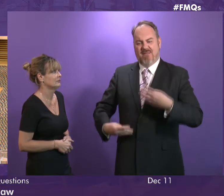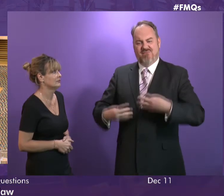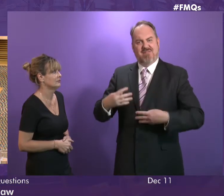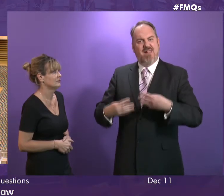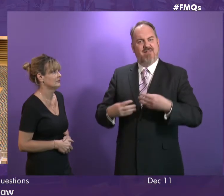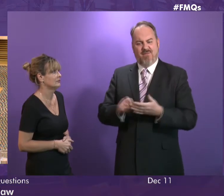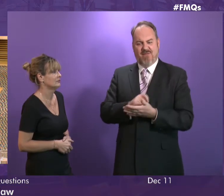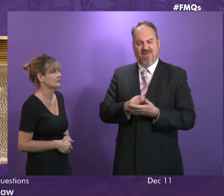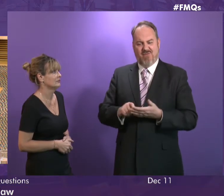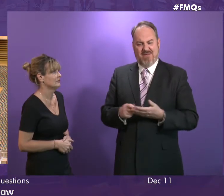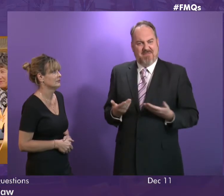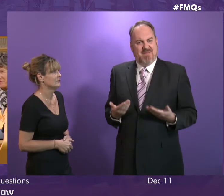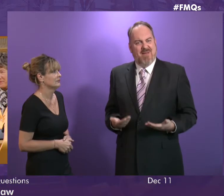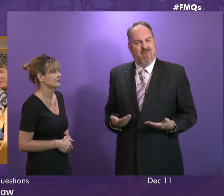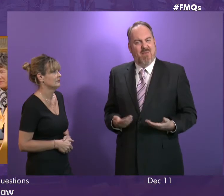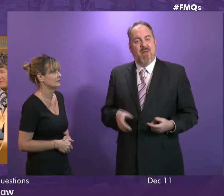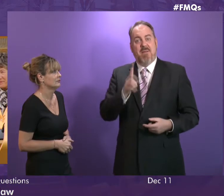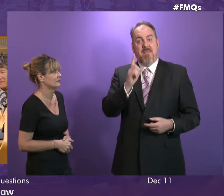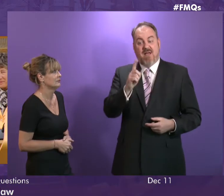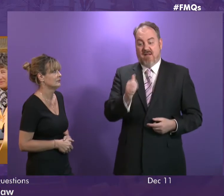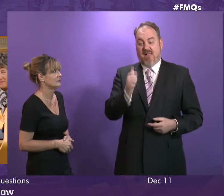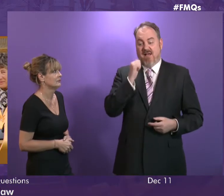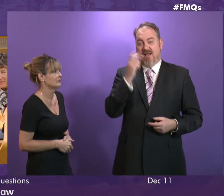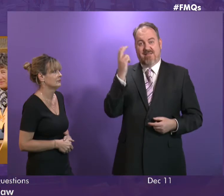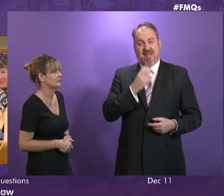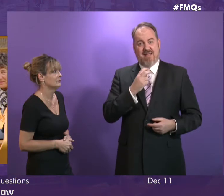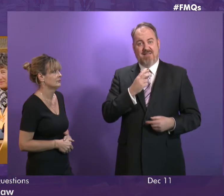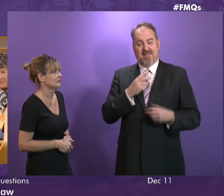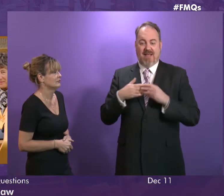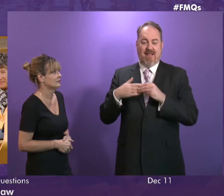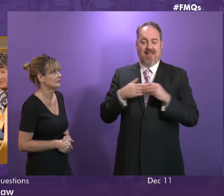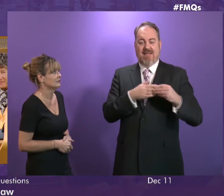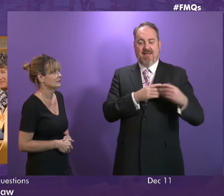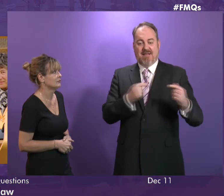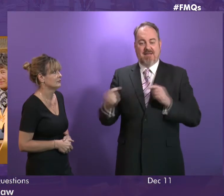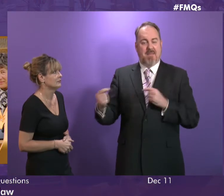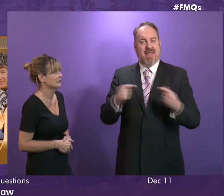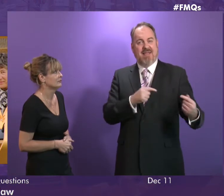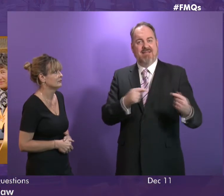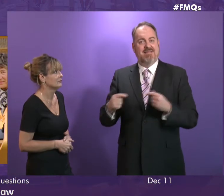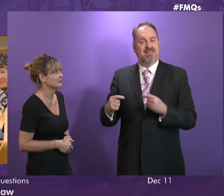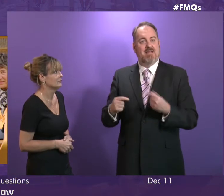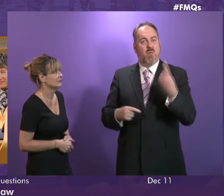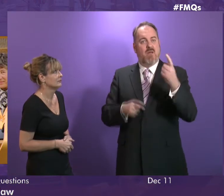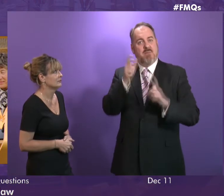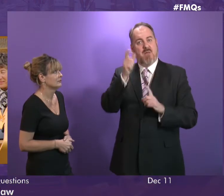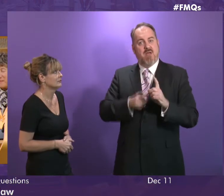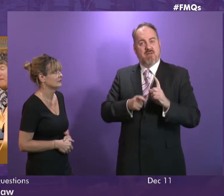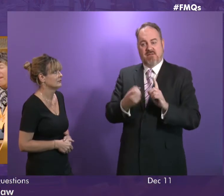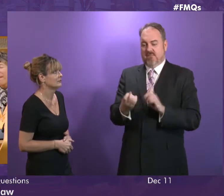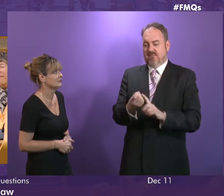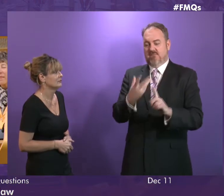After last night’s leaders’ debate, I had a message from a viewer, Kenny from Ayrshire, who said: